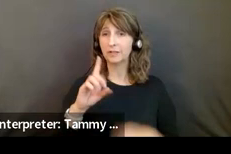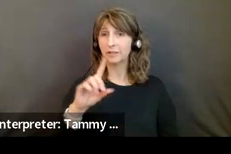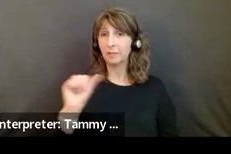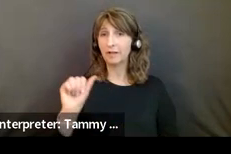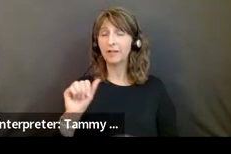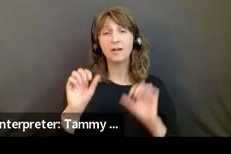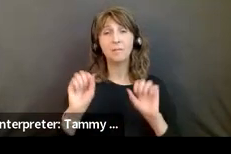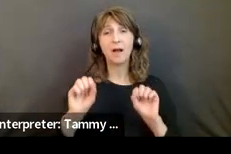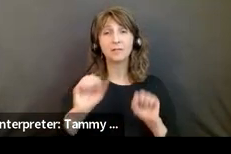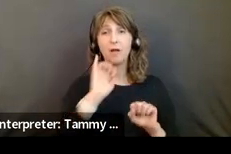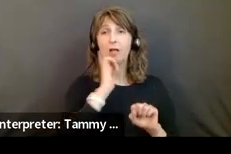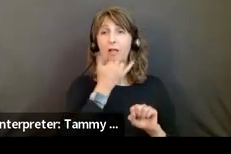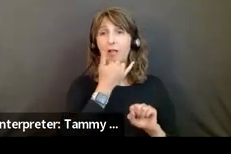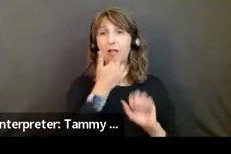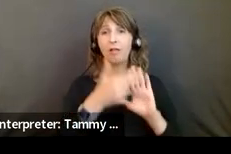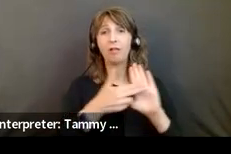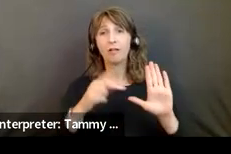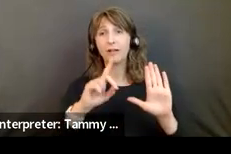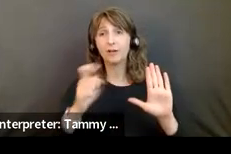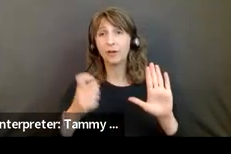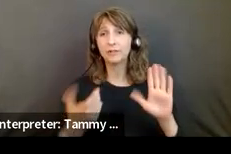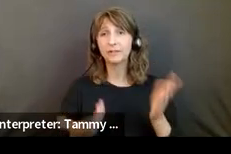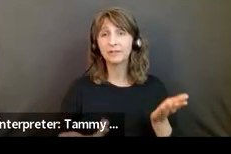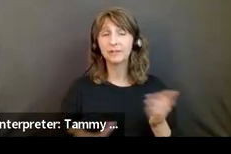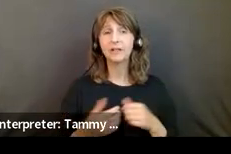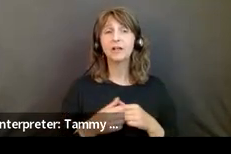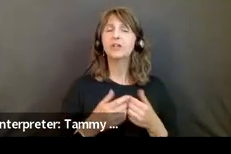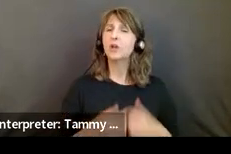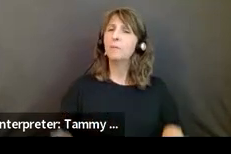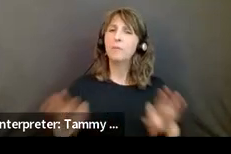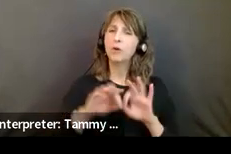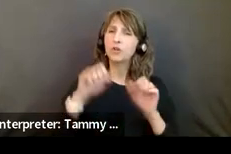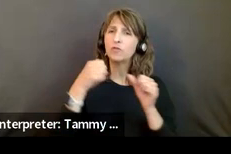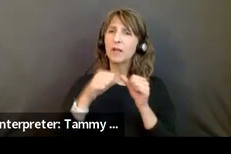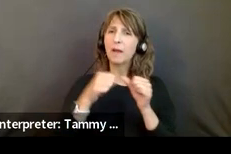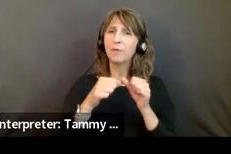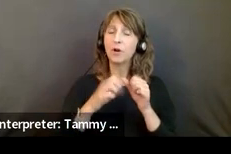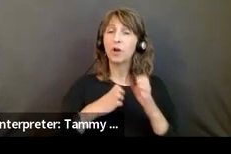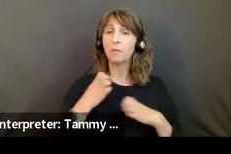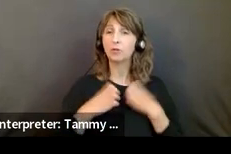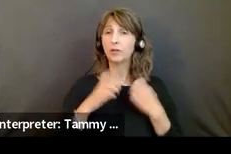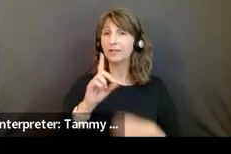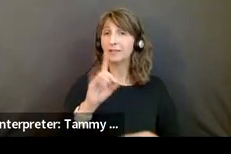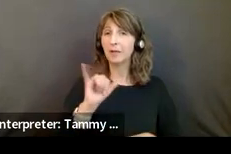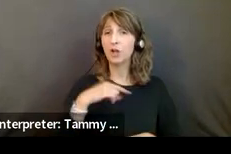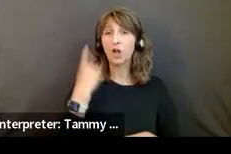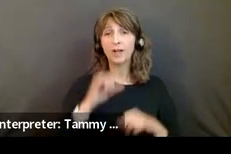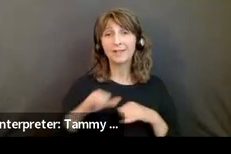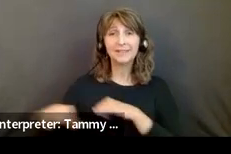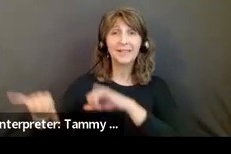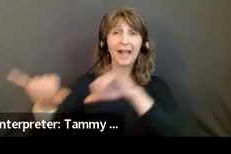And so it's important to understand that it might not look the same. From adolescent to adolescent.